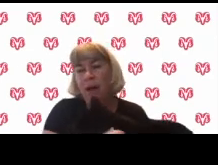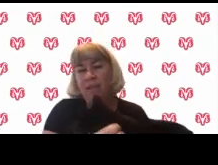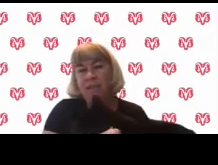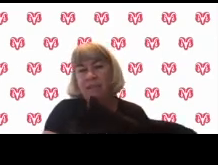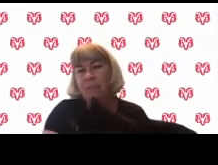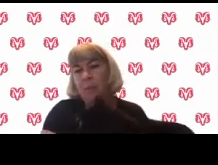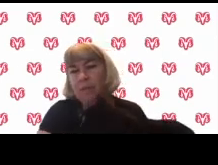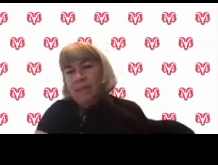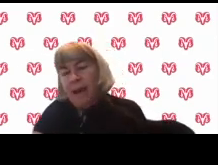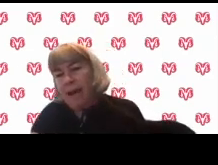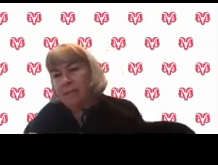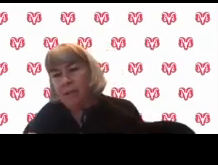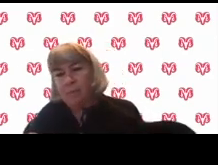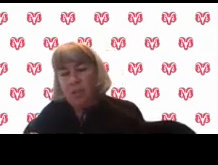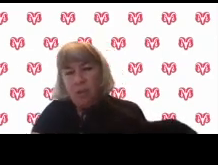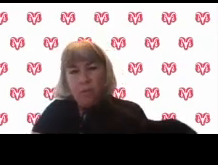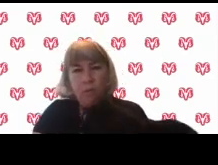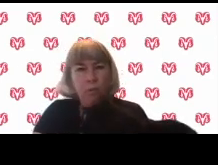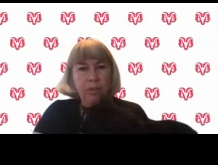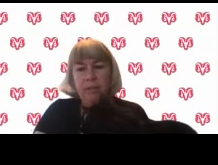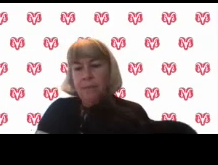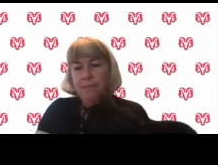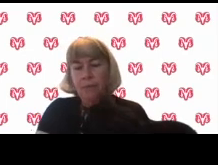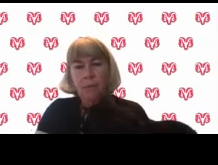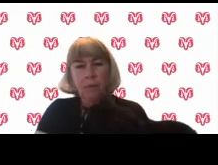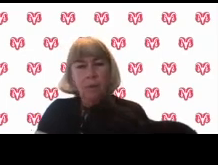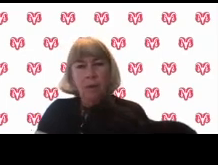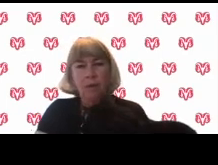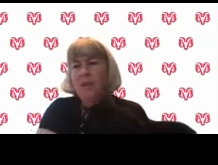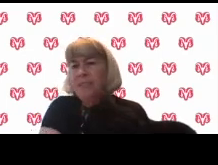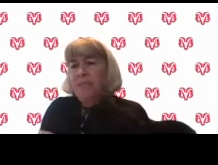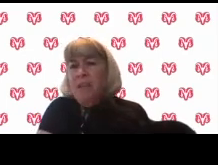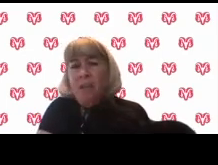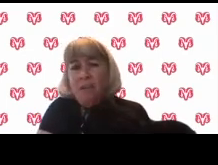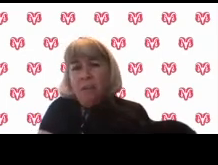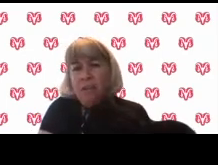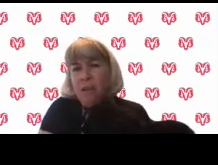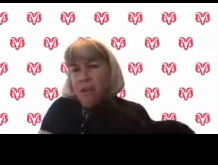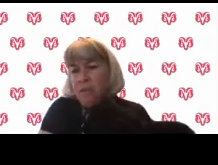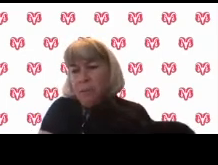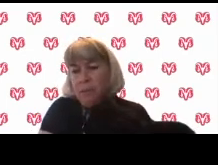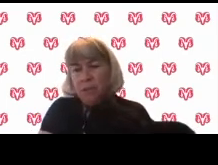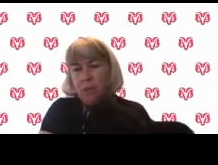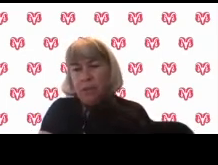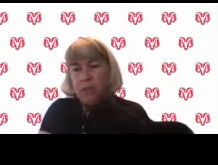I think it's important to ask them to share those stories. Do you guys have any other thoughts on this particular question?